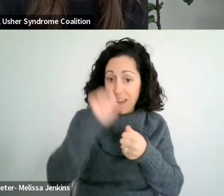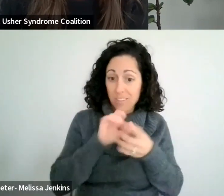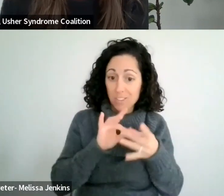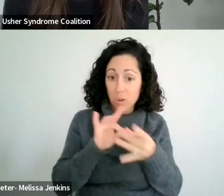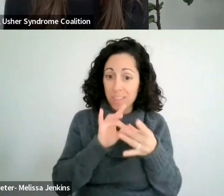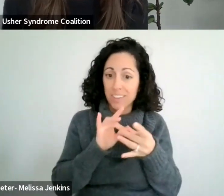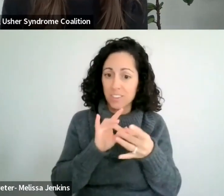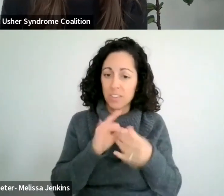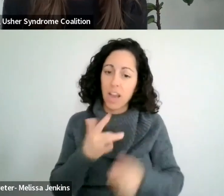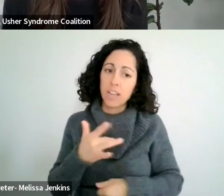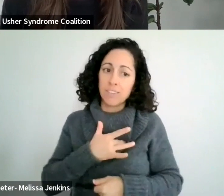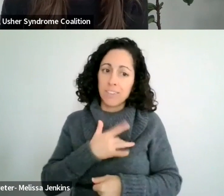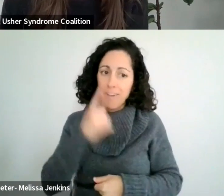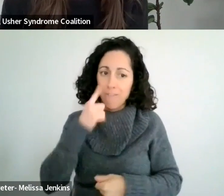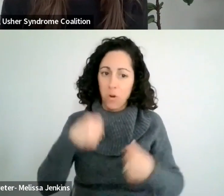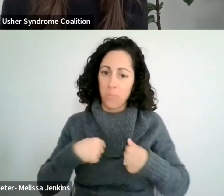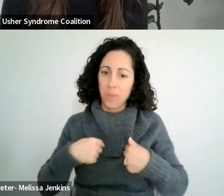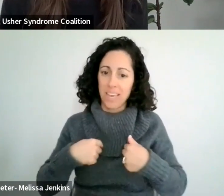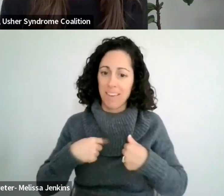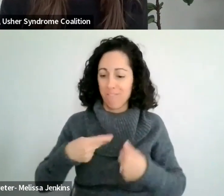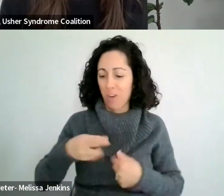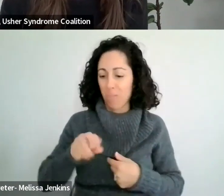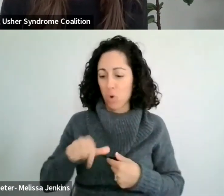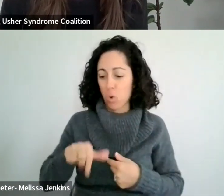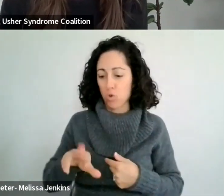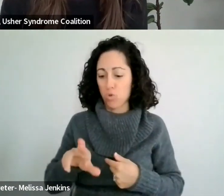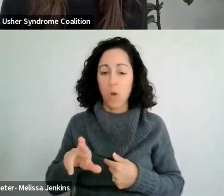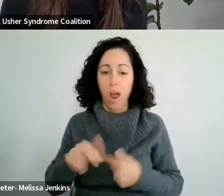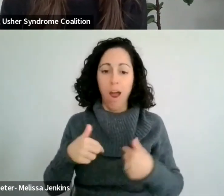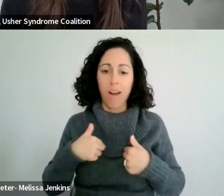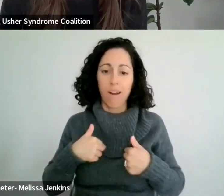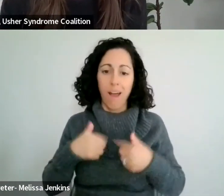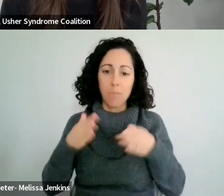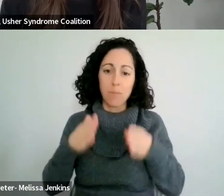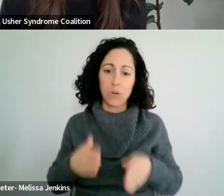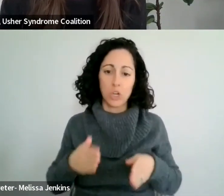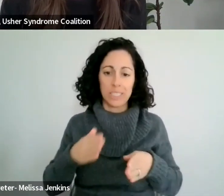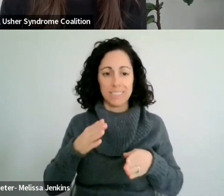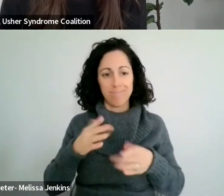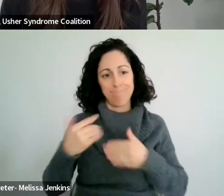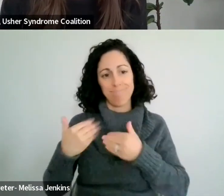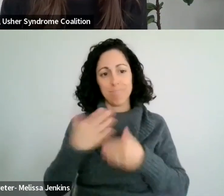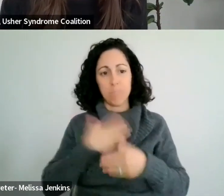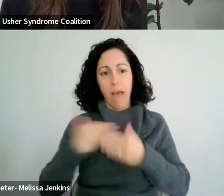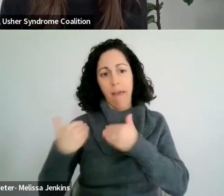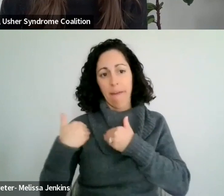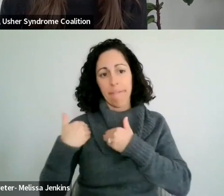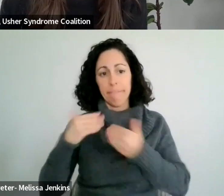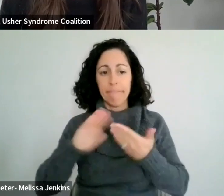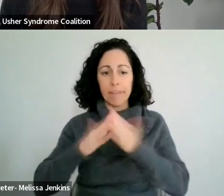person responsible within ProQR for community outreach and that will be utilizing the USH Trust registry,